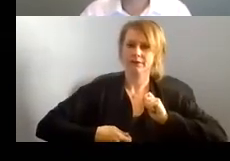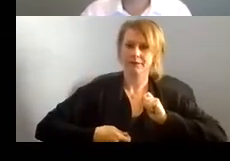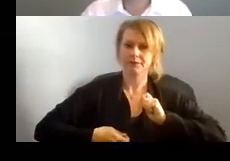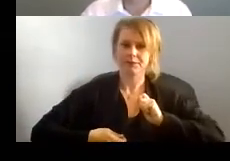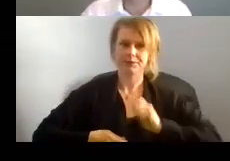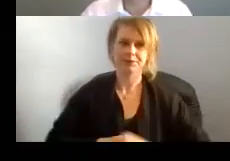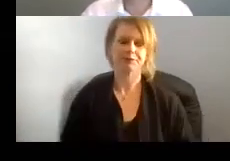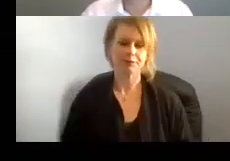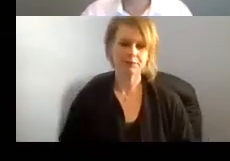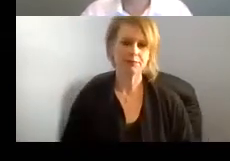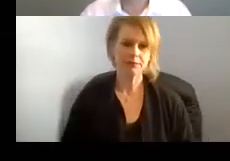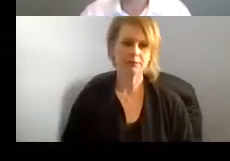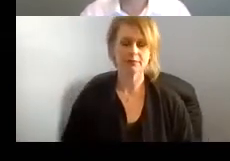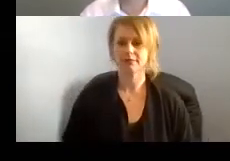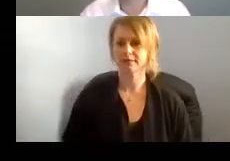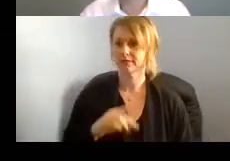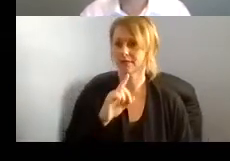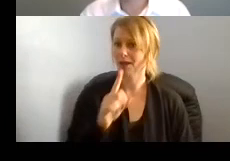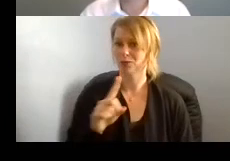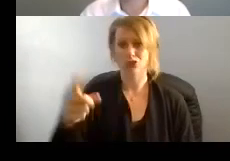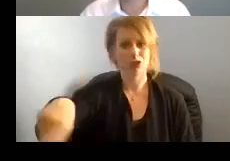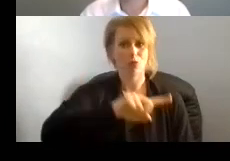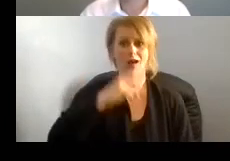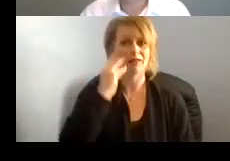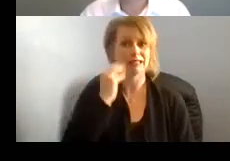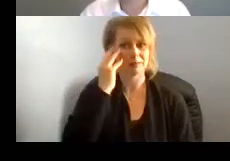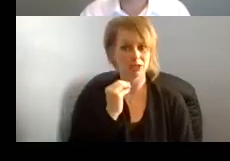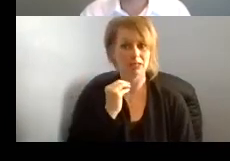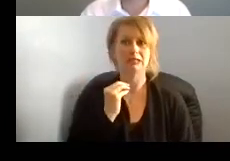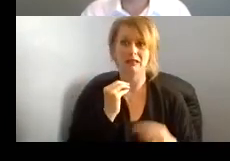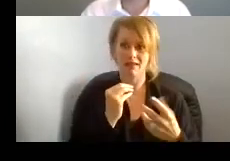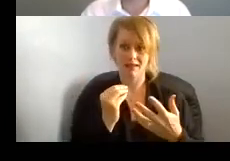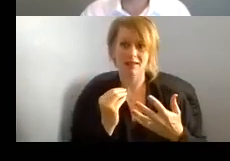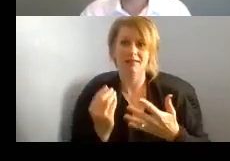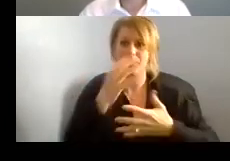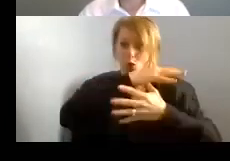you have all played with children where the primary theme is around death.